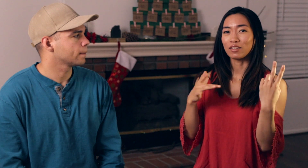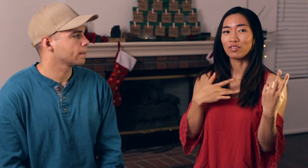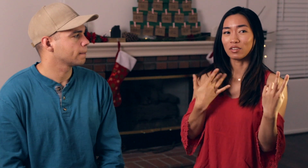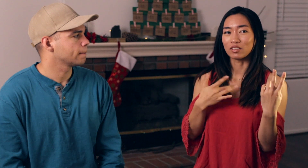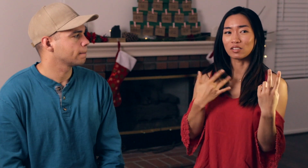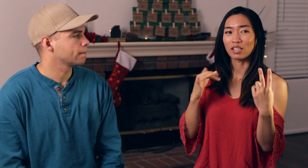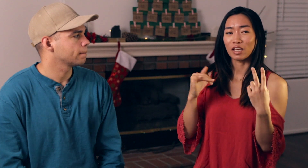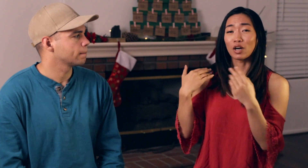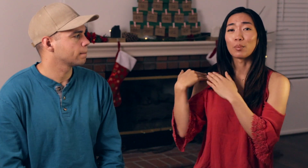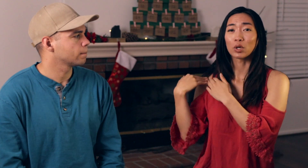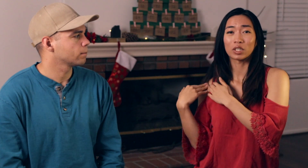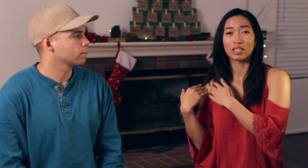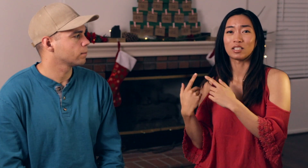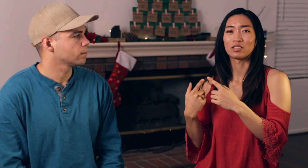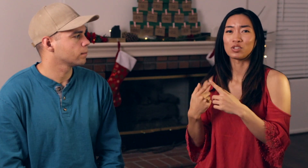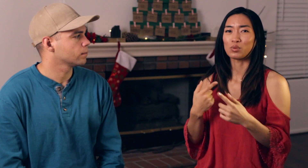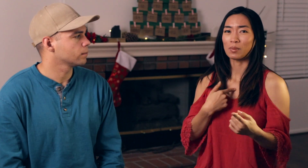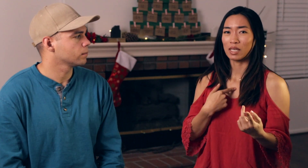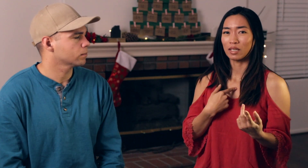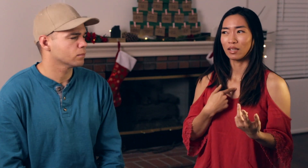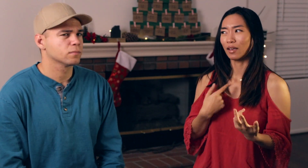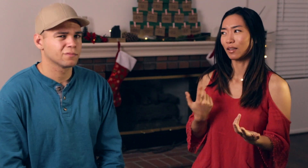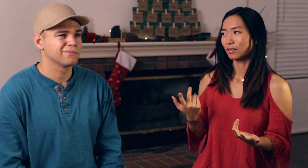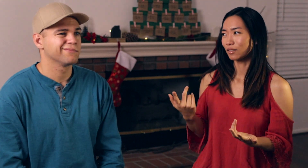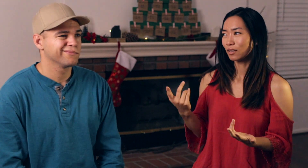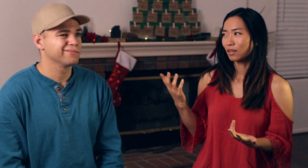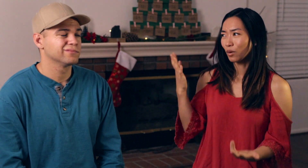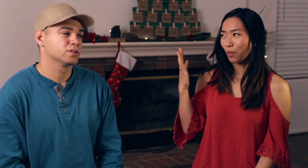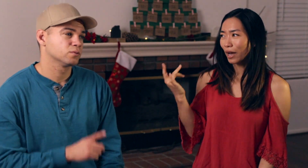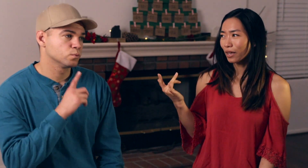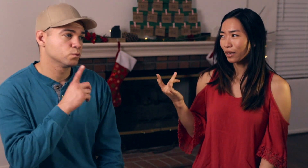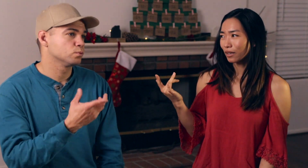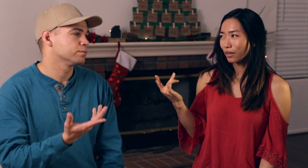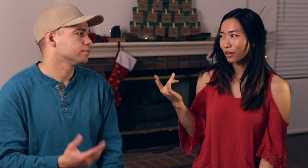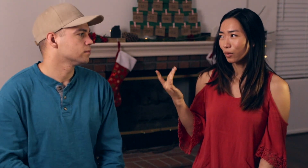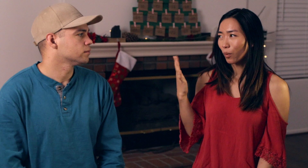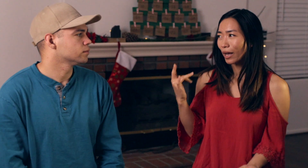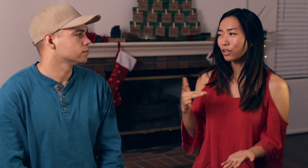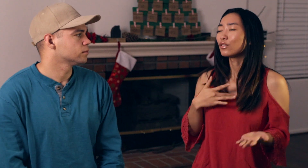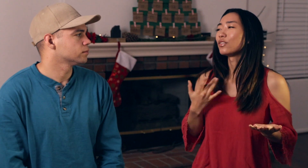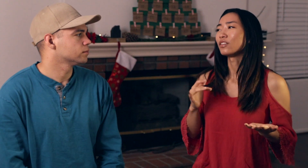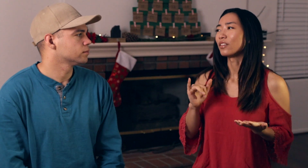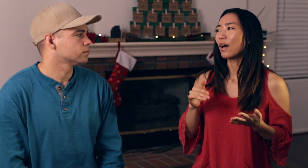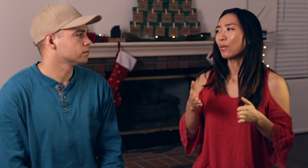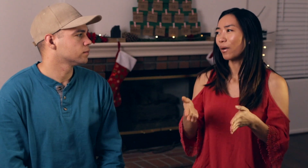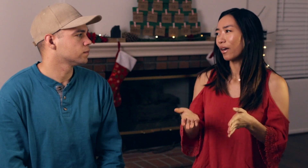feels like a burden to me and why R: true why do you feel that way